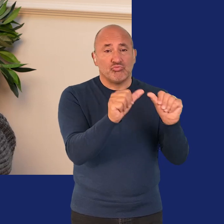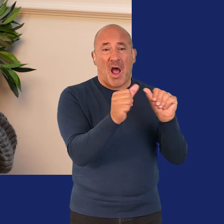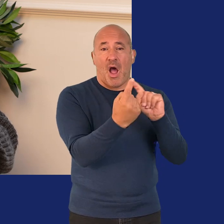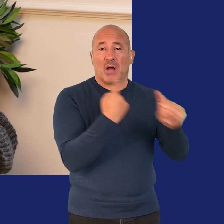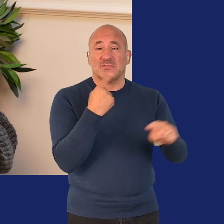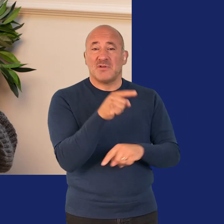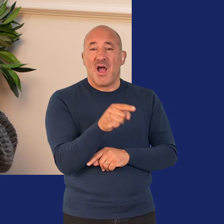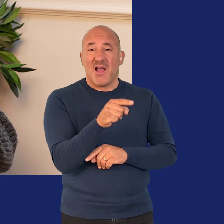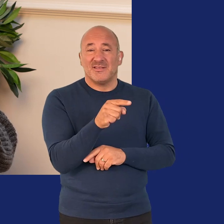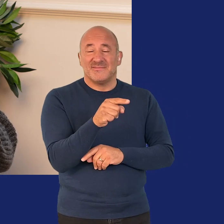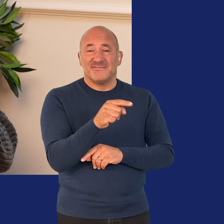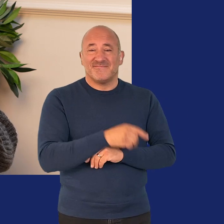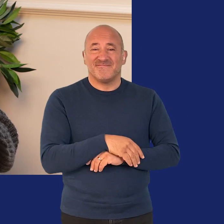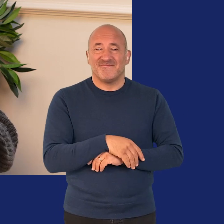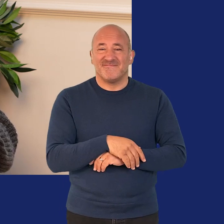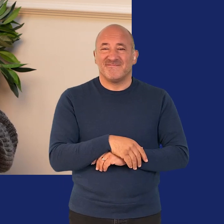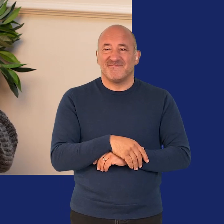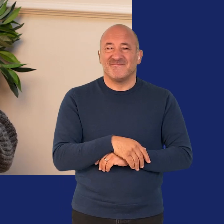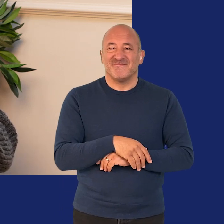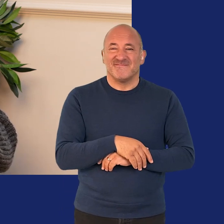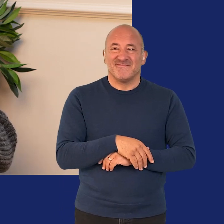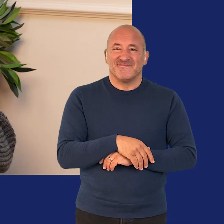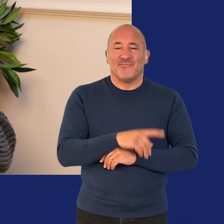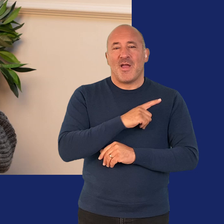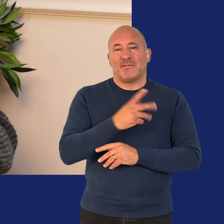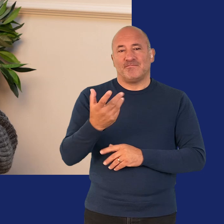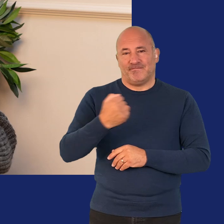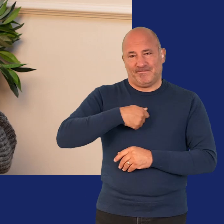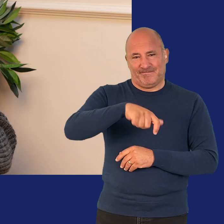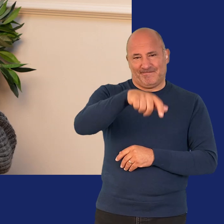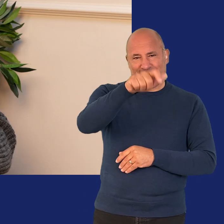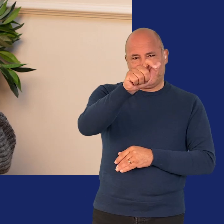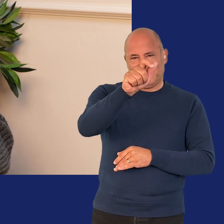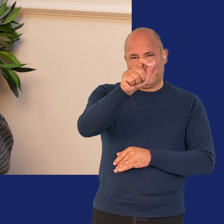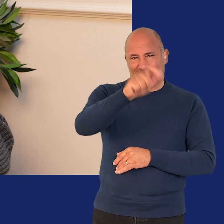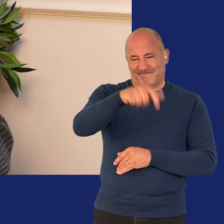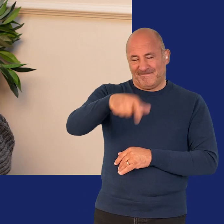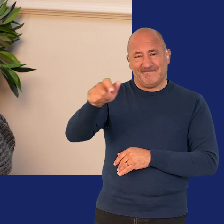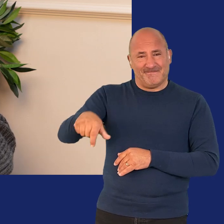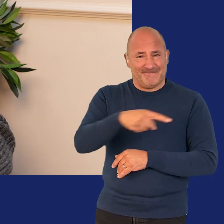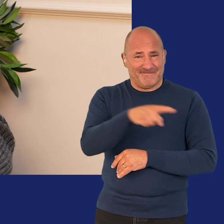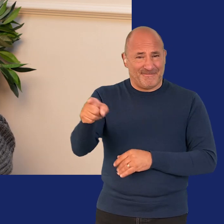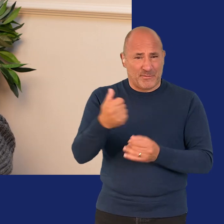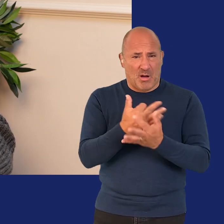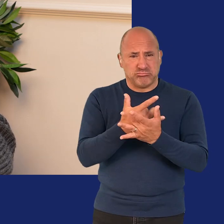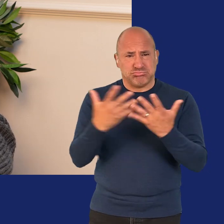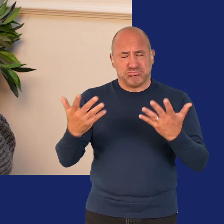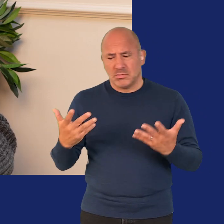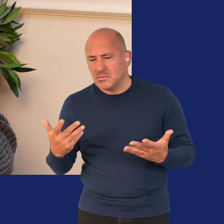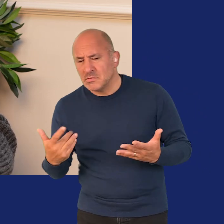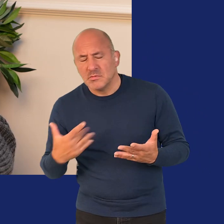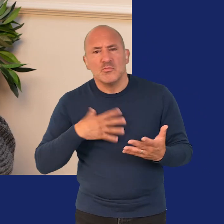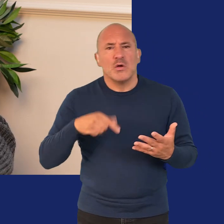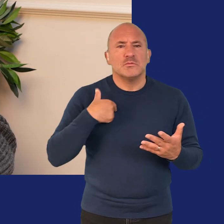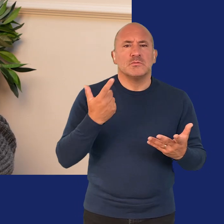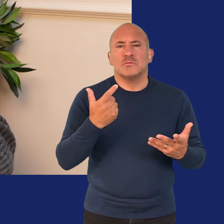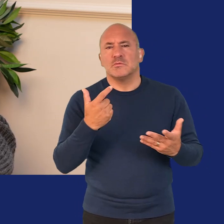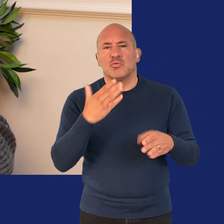think that is like, honestly the like, closest to a perfect like answer because